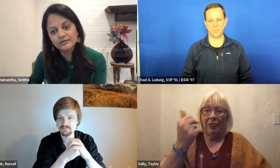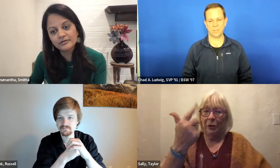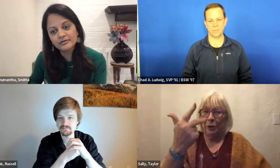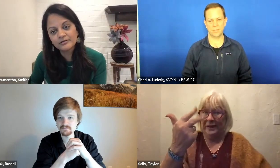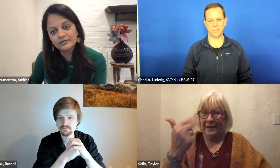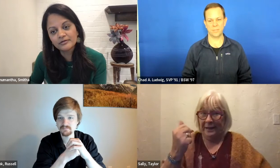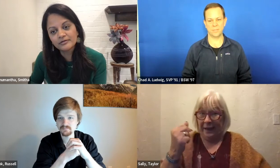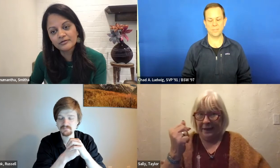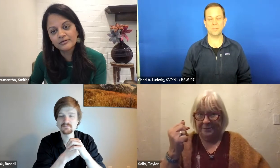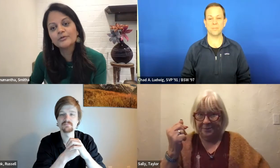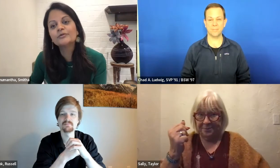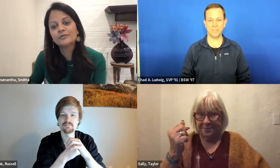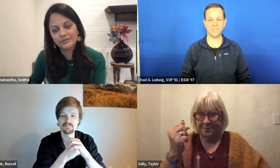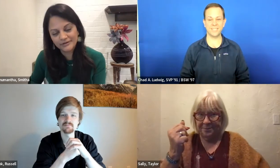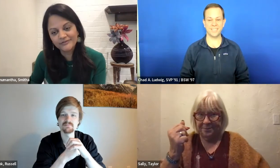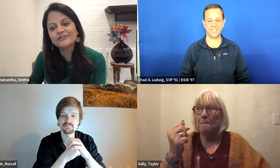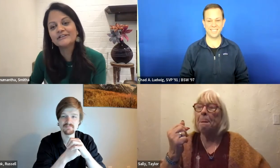so I've been here since 2013.